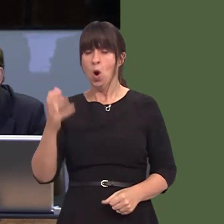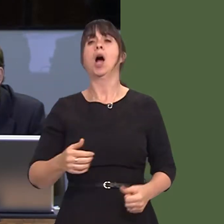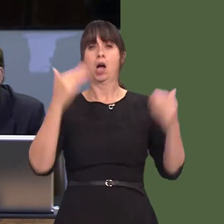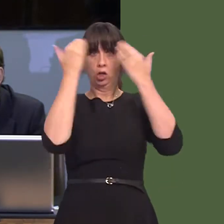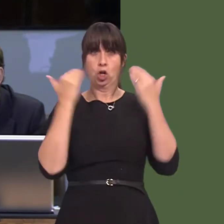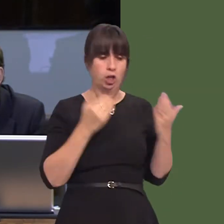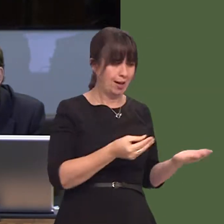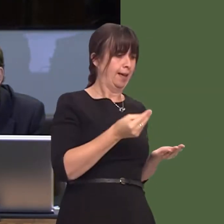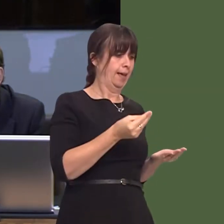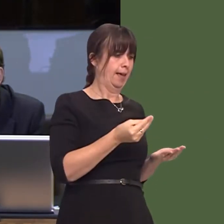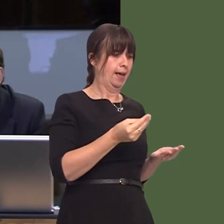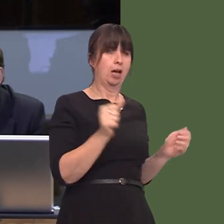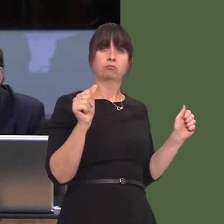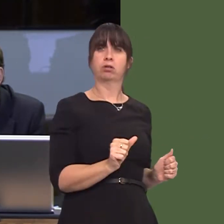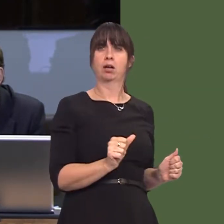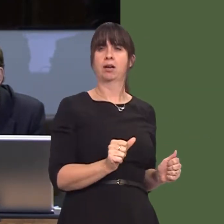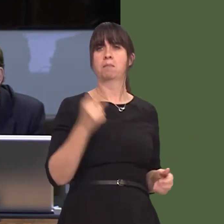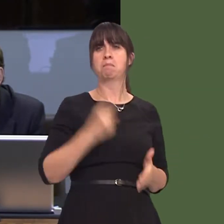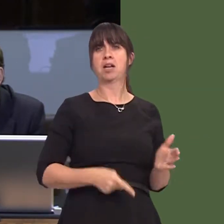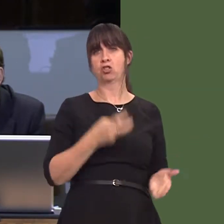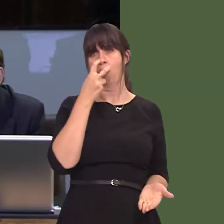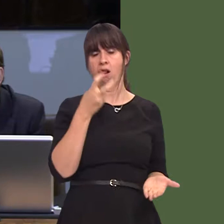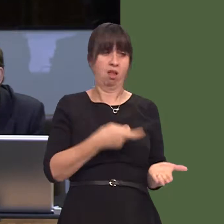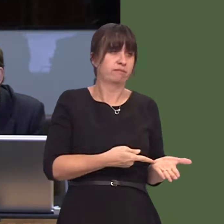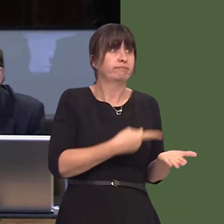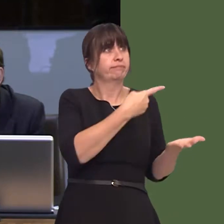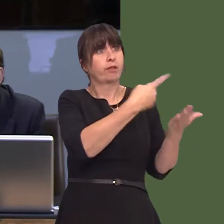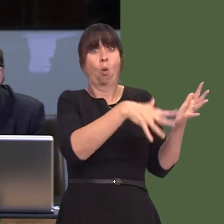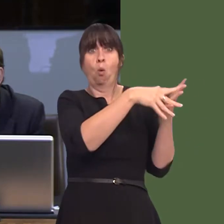crimes that many people are perpetrating when the complaints are investigated.